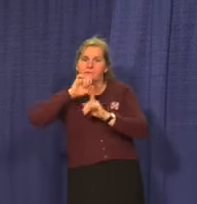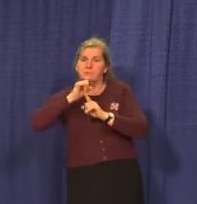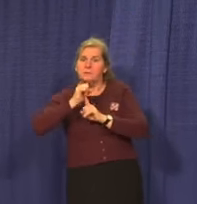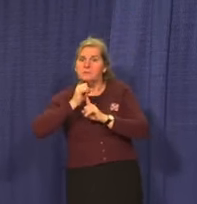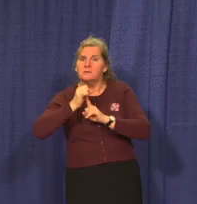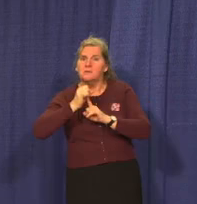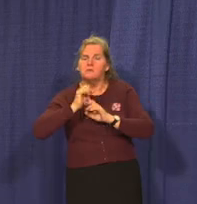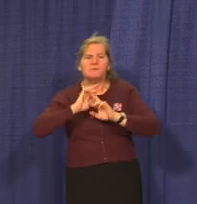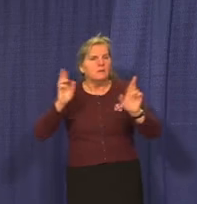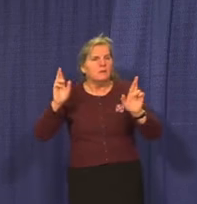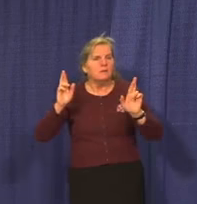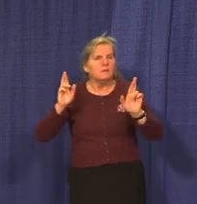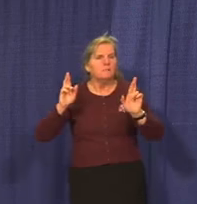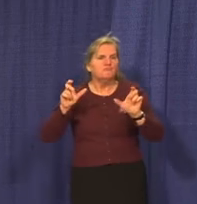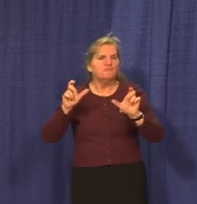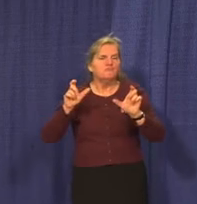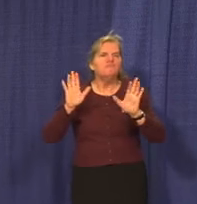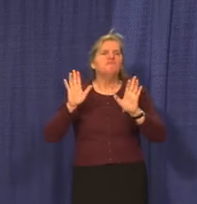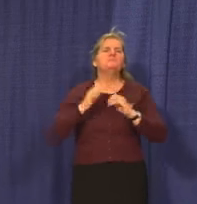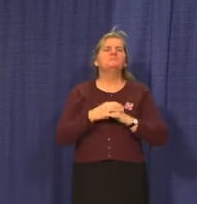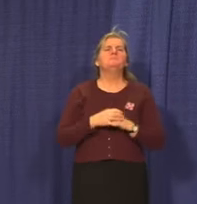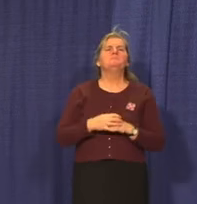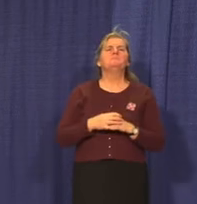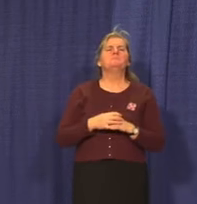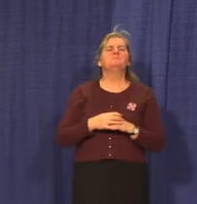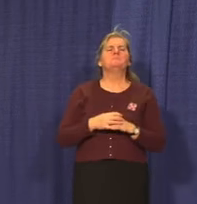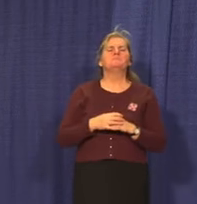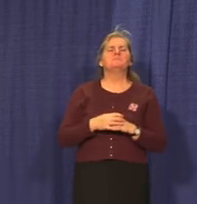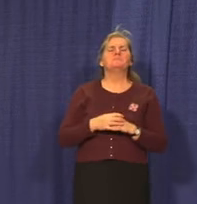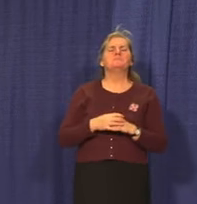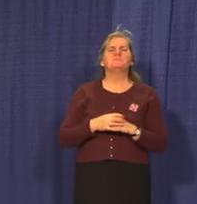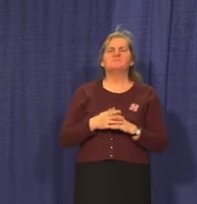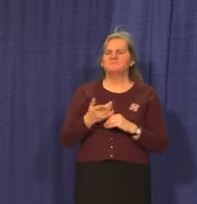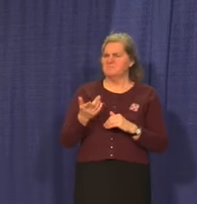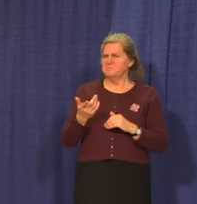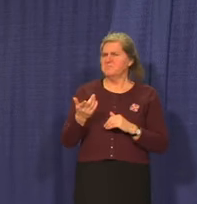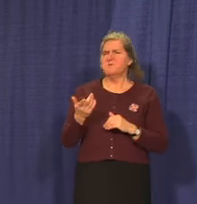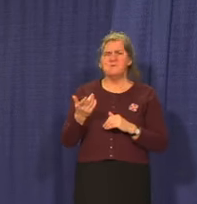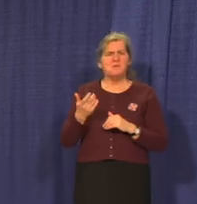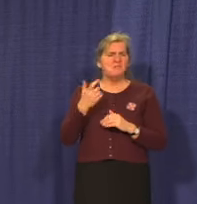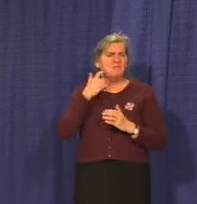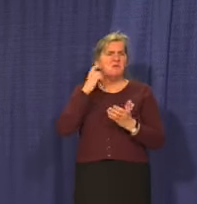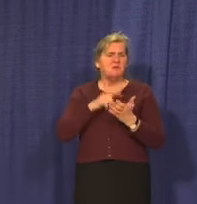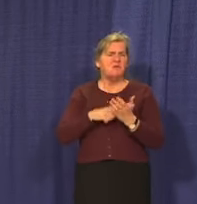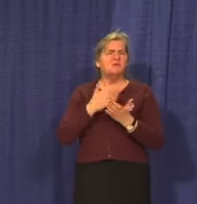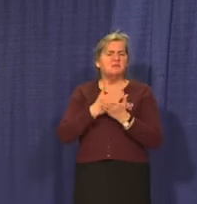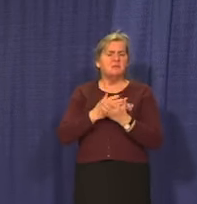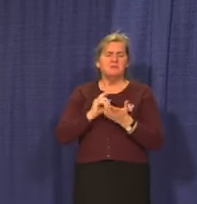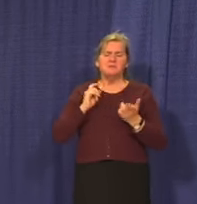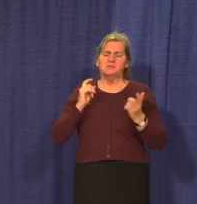PHASES, WE DO NOTICE CHANGES TO TRENDS, BUT IT'S TOO EARLY TO